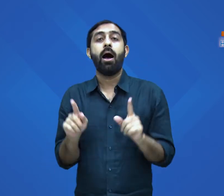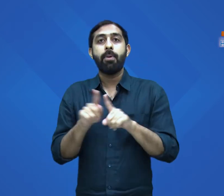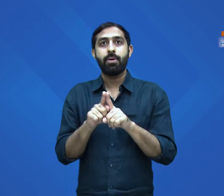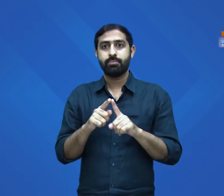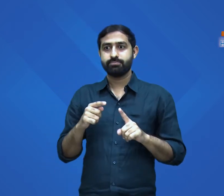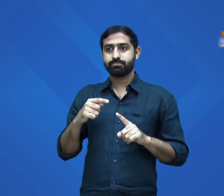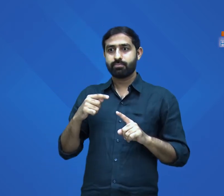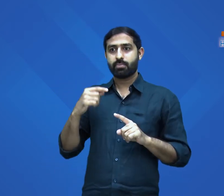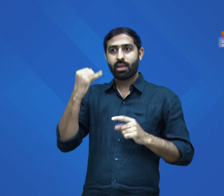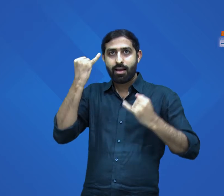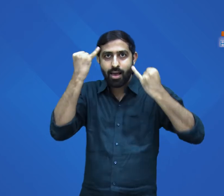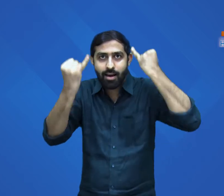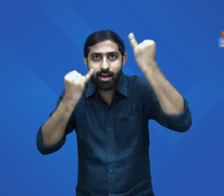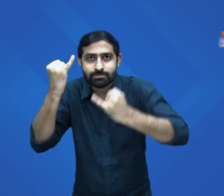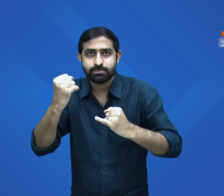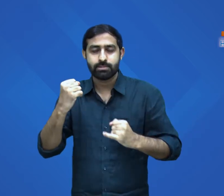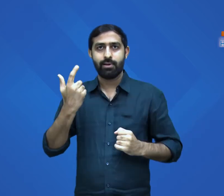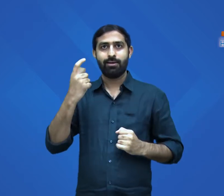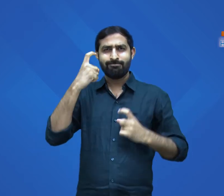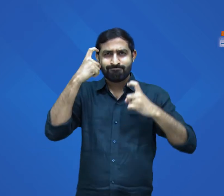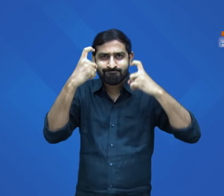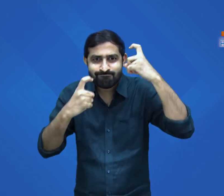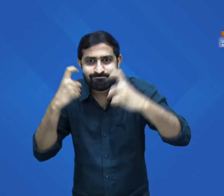According to him, an invisible, inward-looking